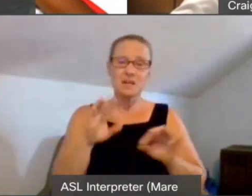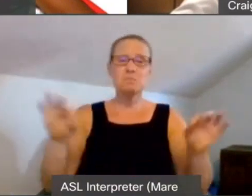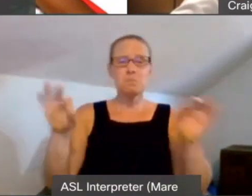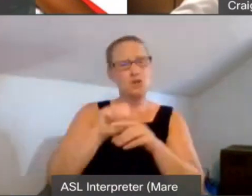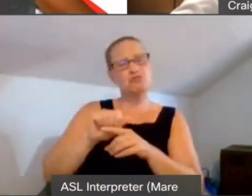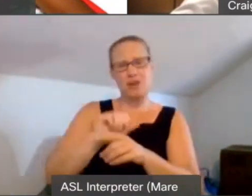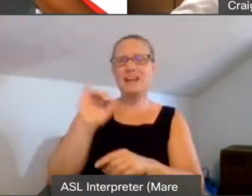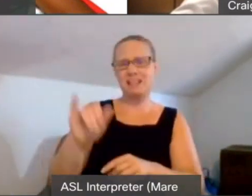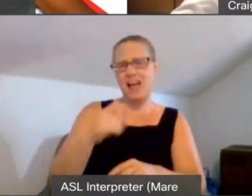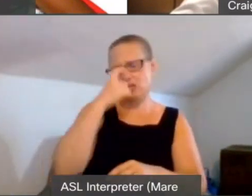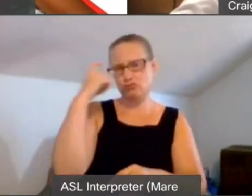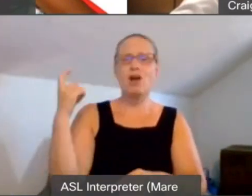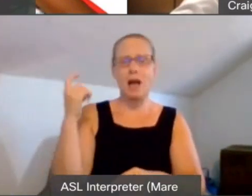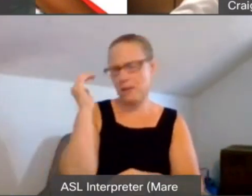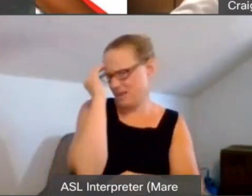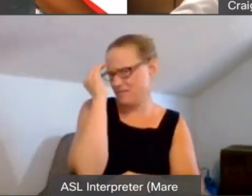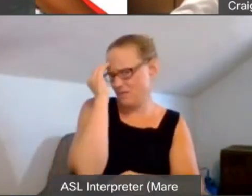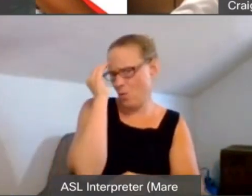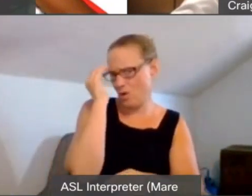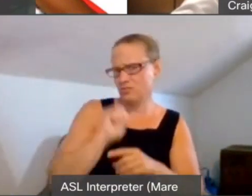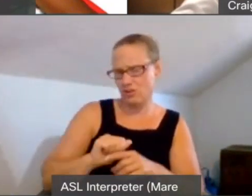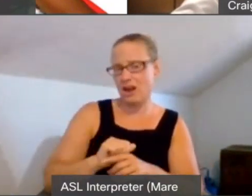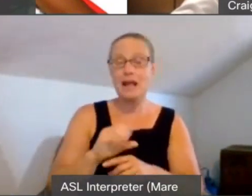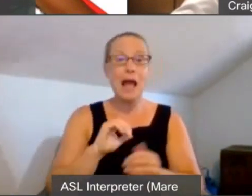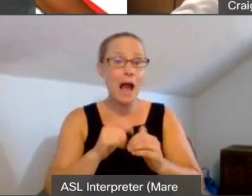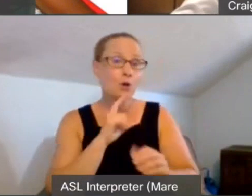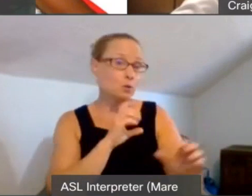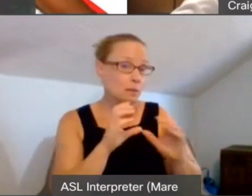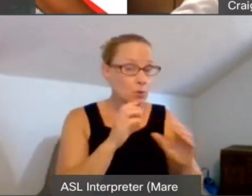like that and how to like communicate effectively,